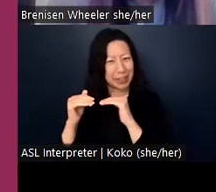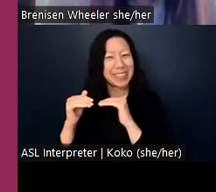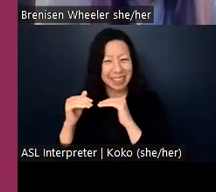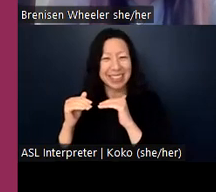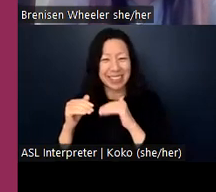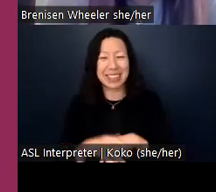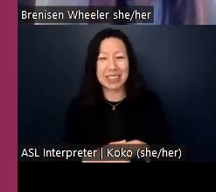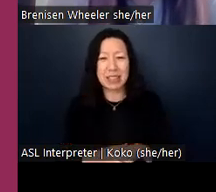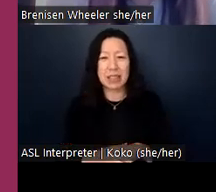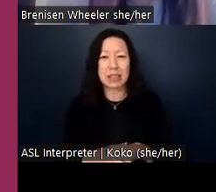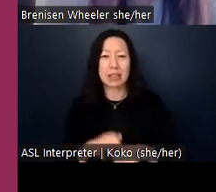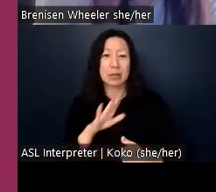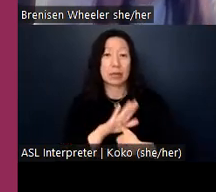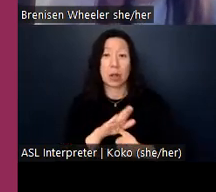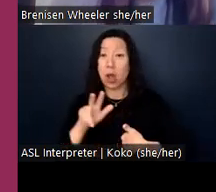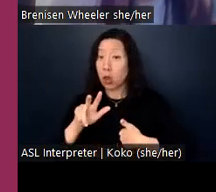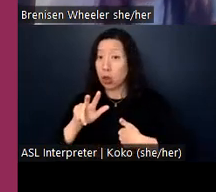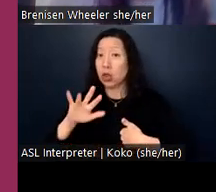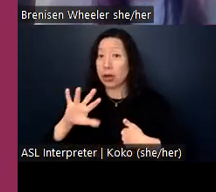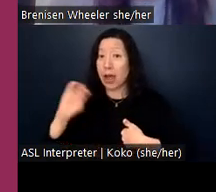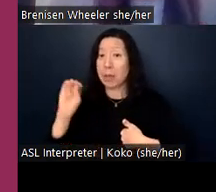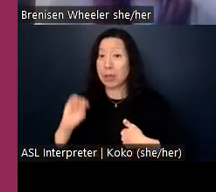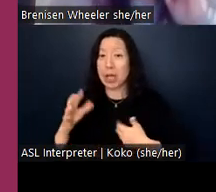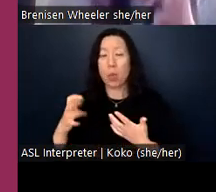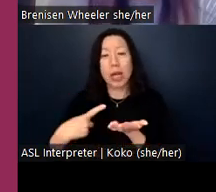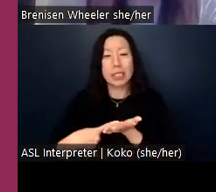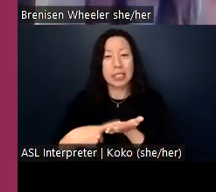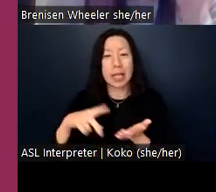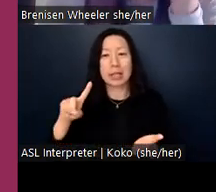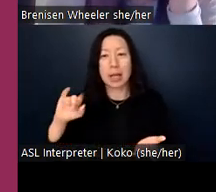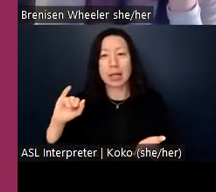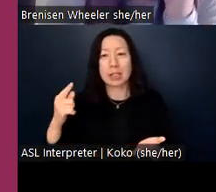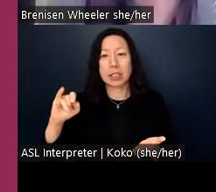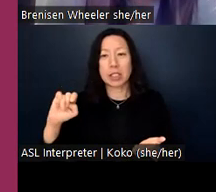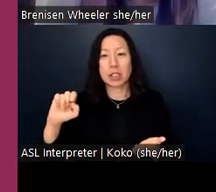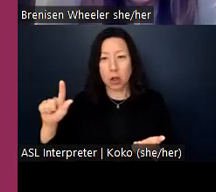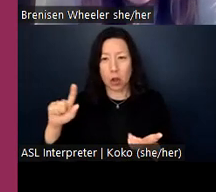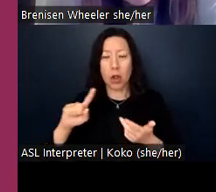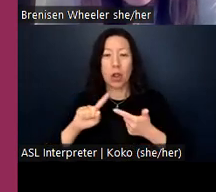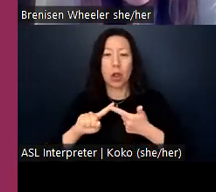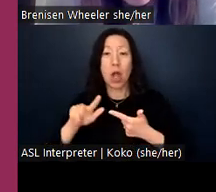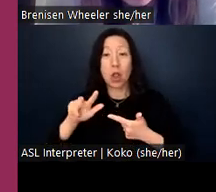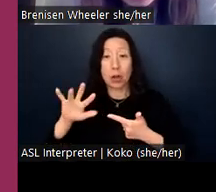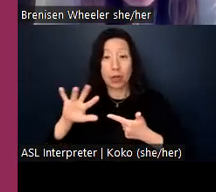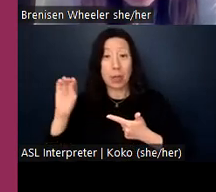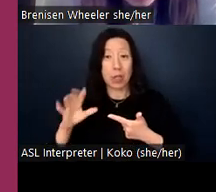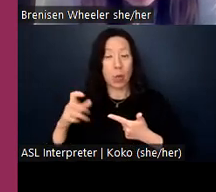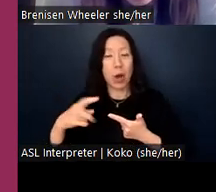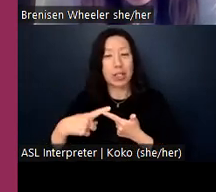12:48:03 One of talk about digital and another 35% wanna talk about social abuse and another